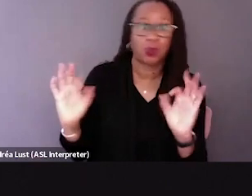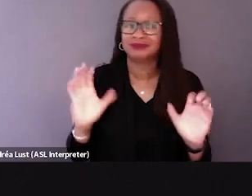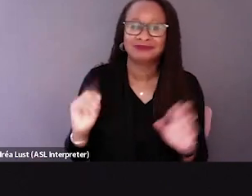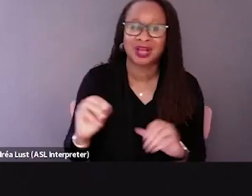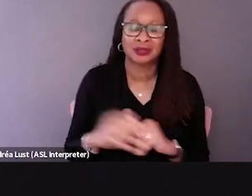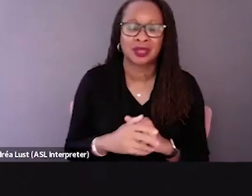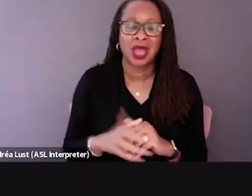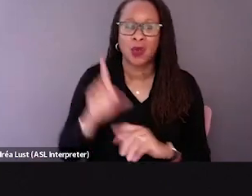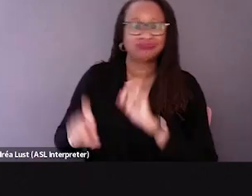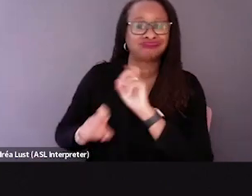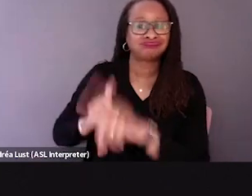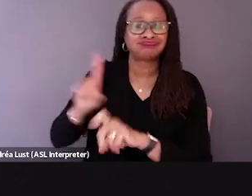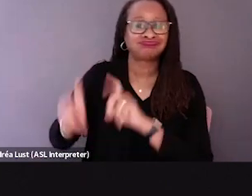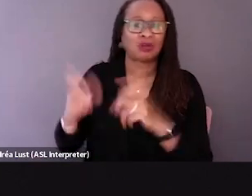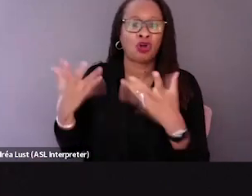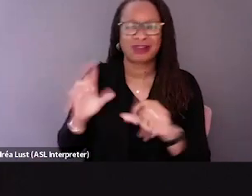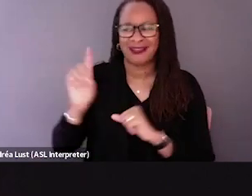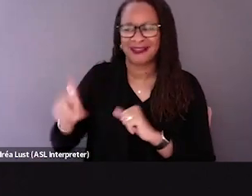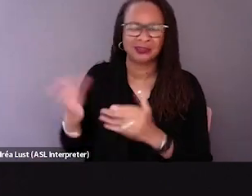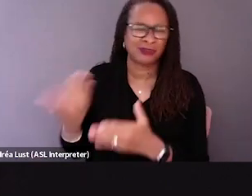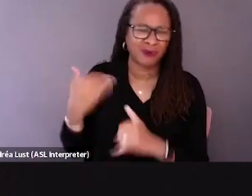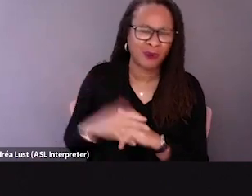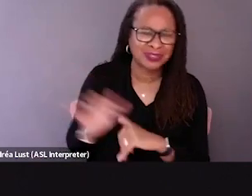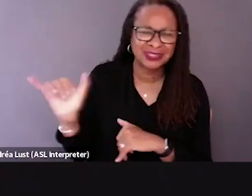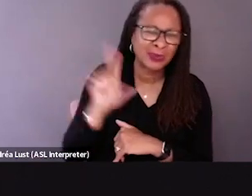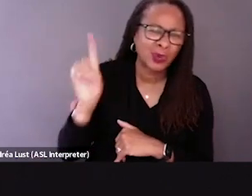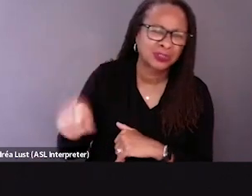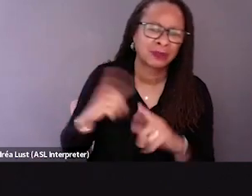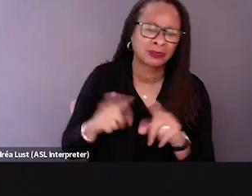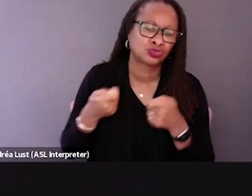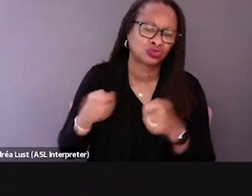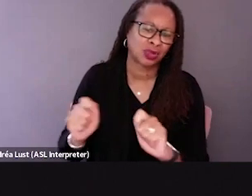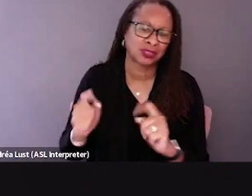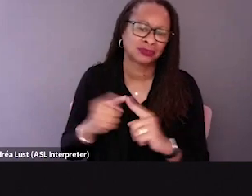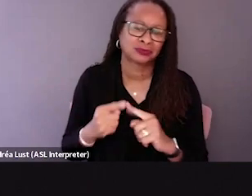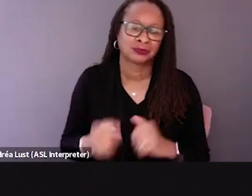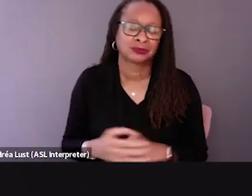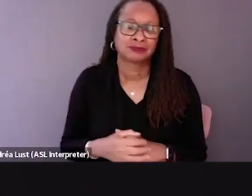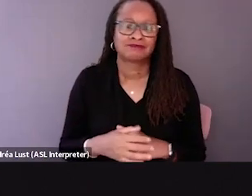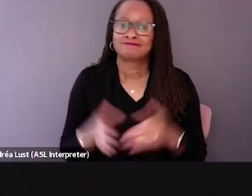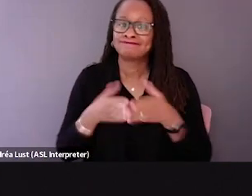We were asking her a lot of questions that had been asked of her before, but we tried to just be open to, you know,